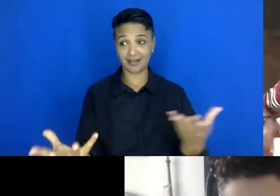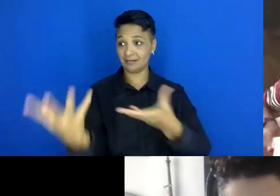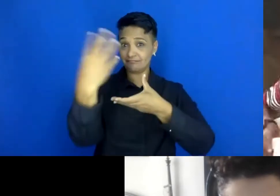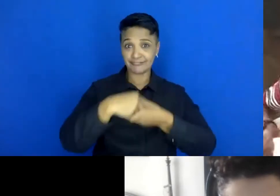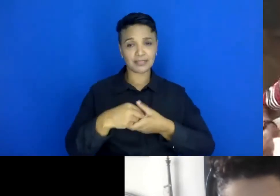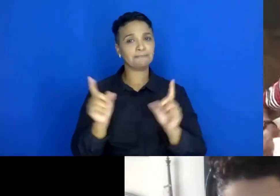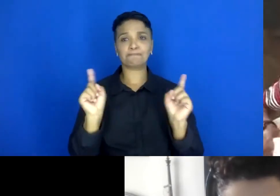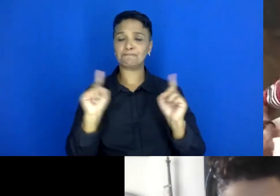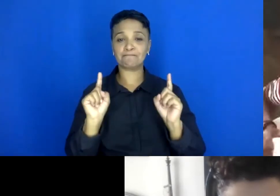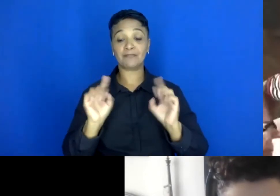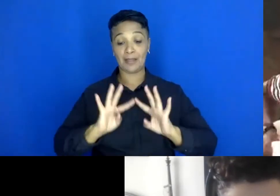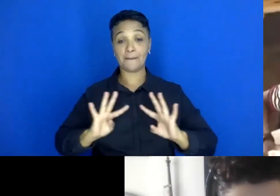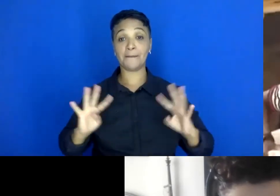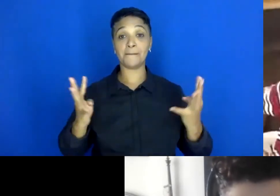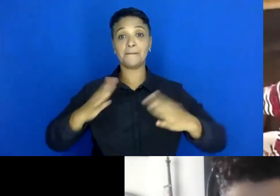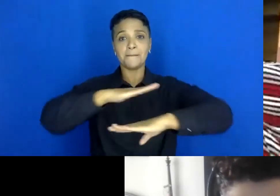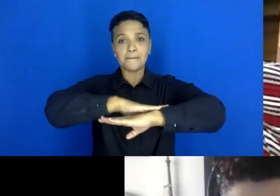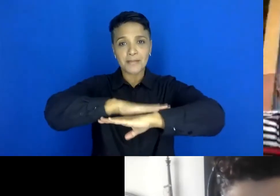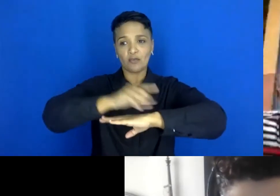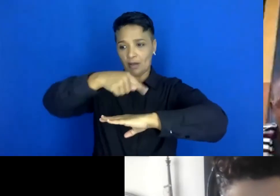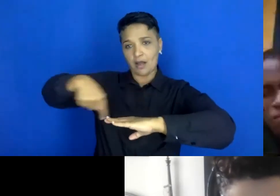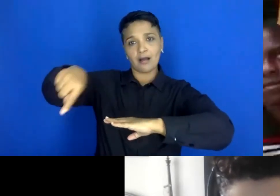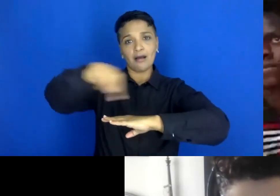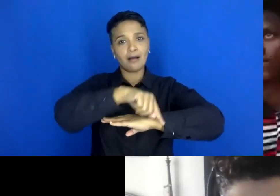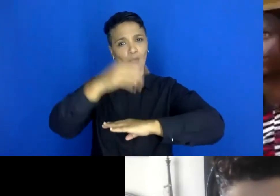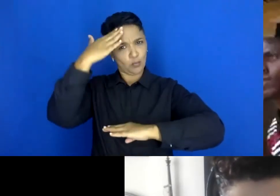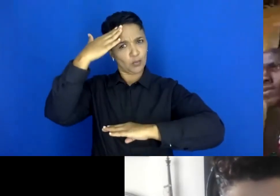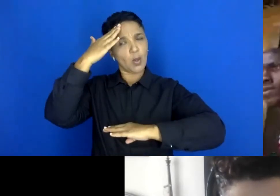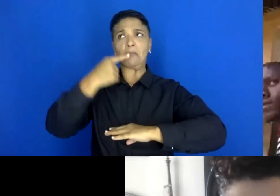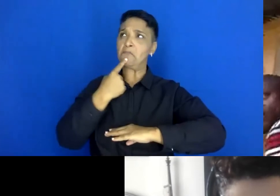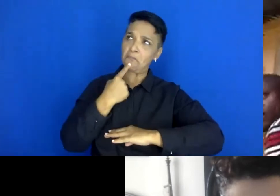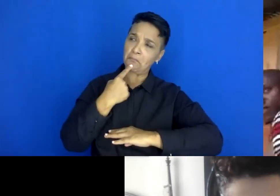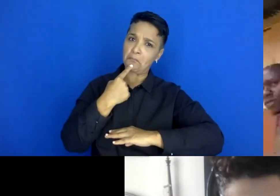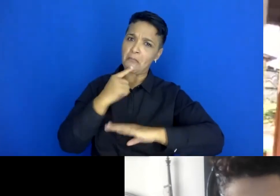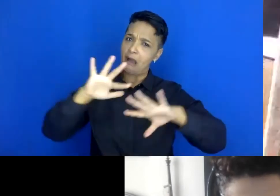about before to really try and figure out how we can ensure that you know we can basically